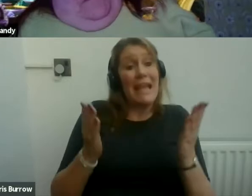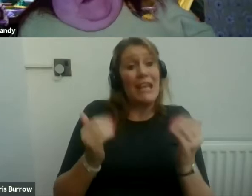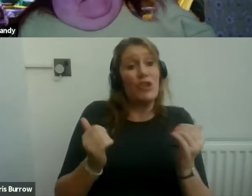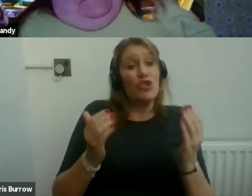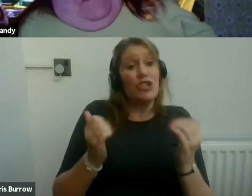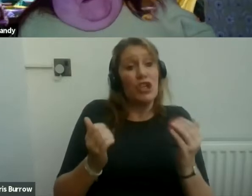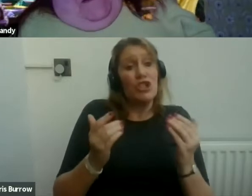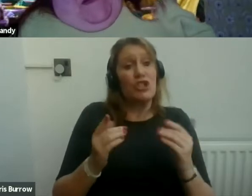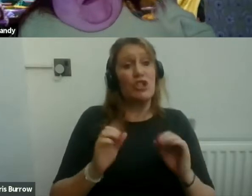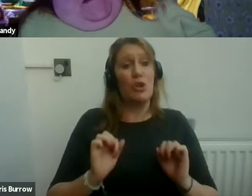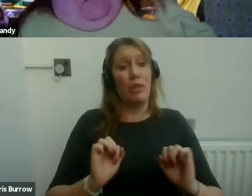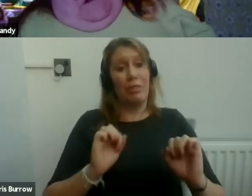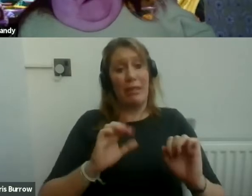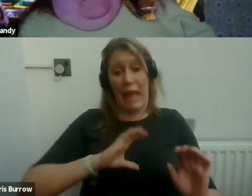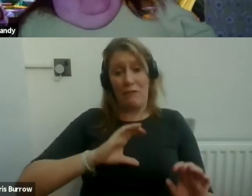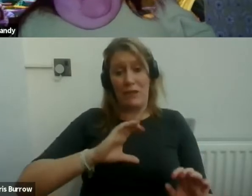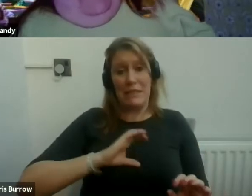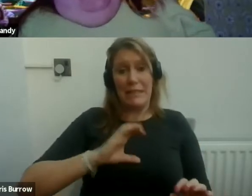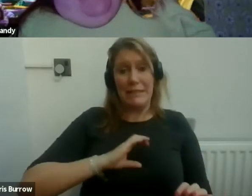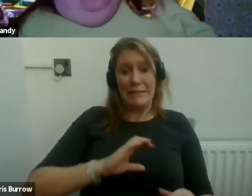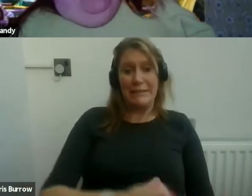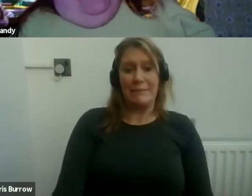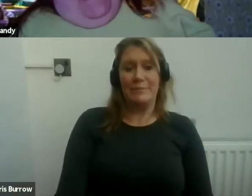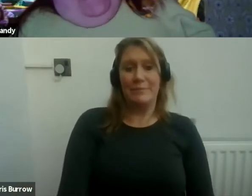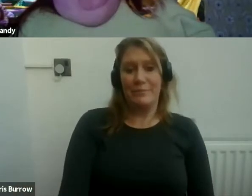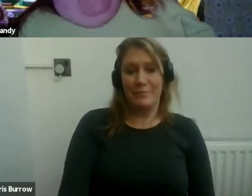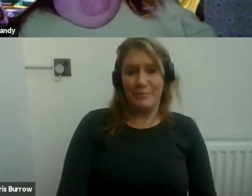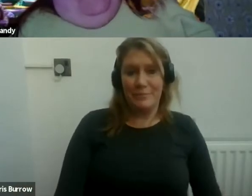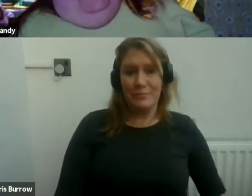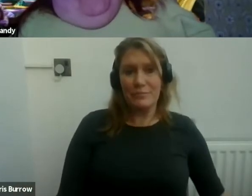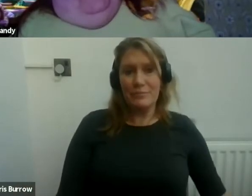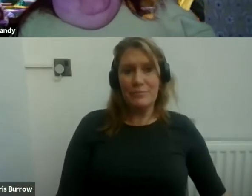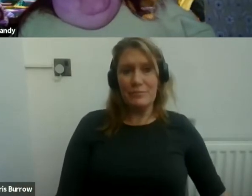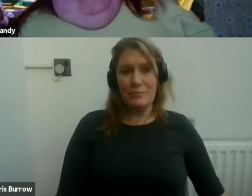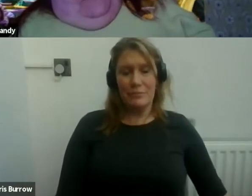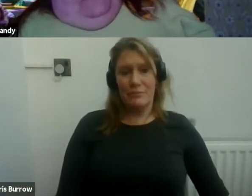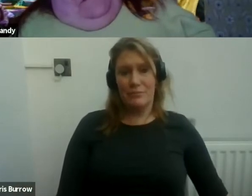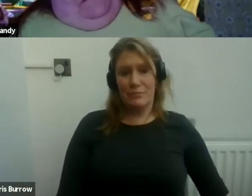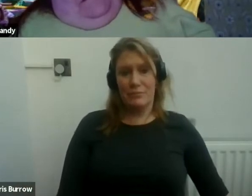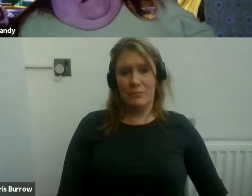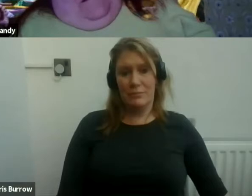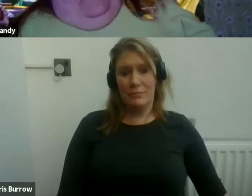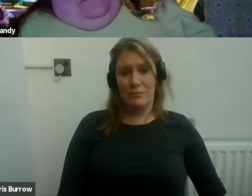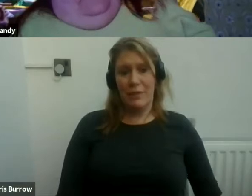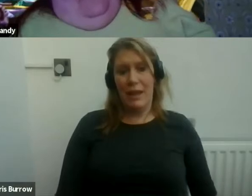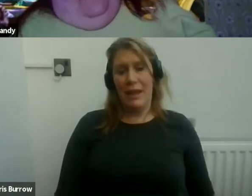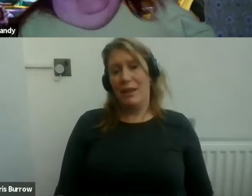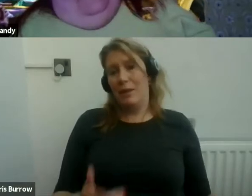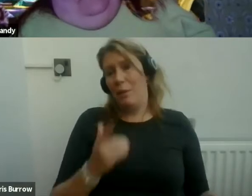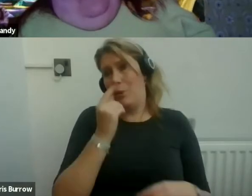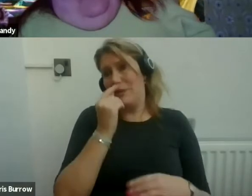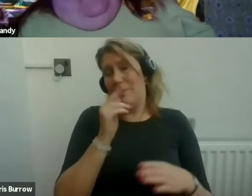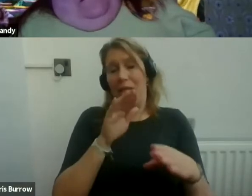too many hints action Vici, if that were a future option you know because we all